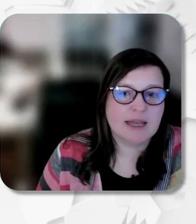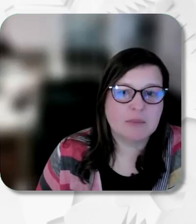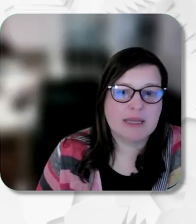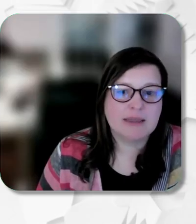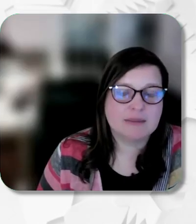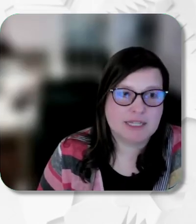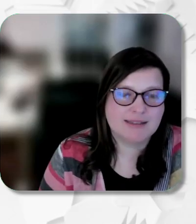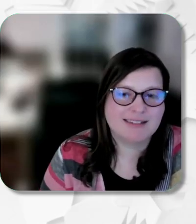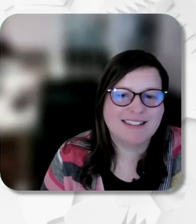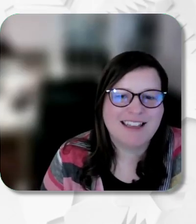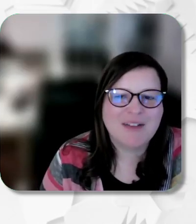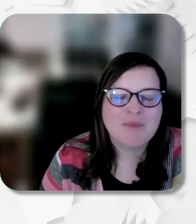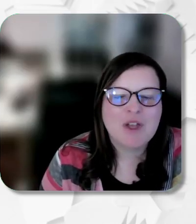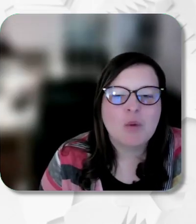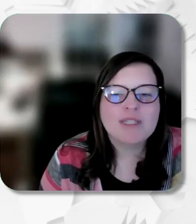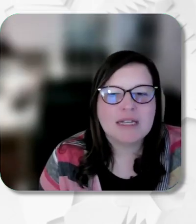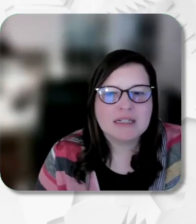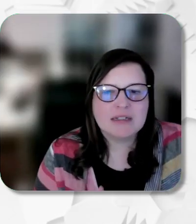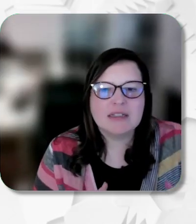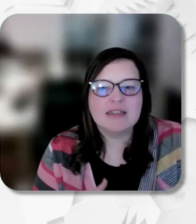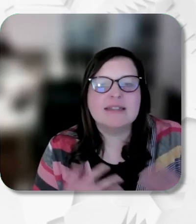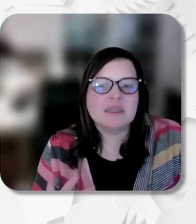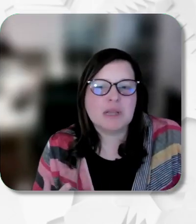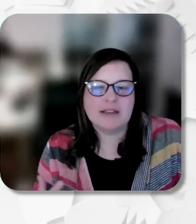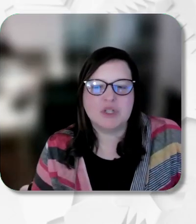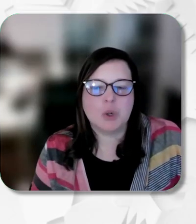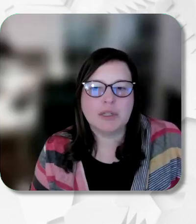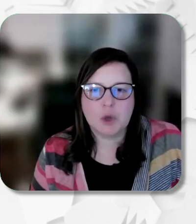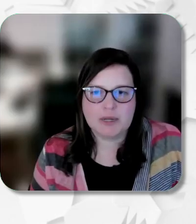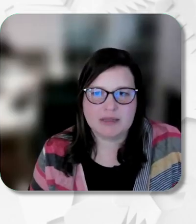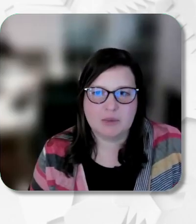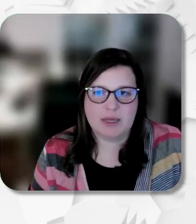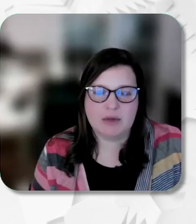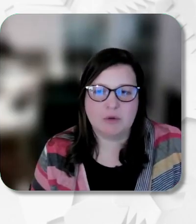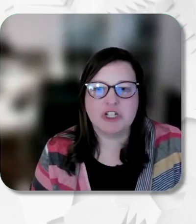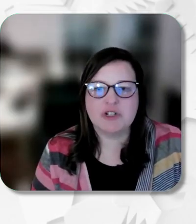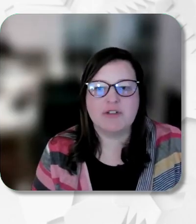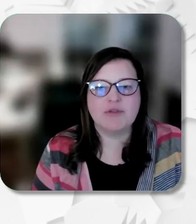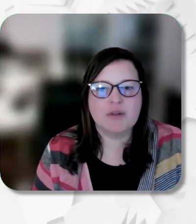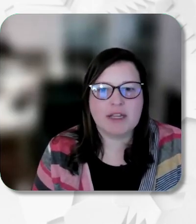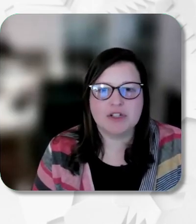slide play please. We tend to see play as totally open-ended play where children have free range